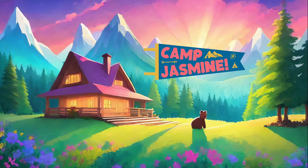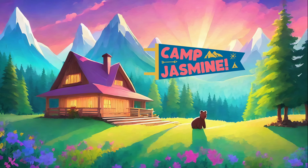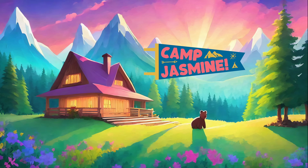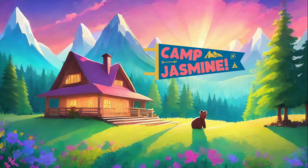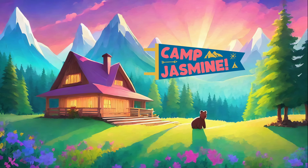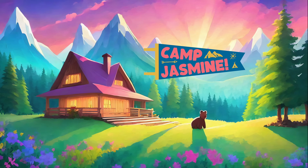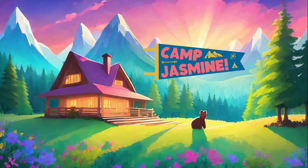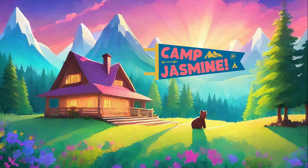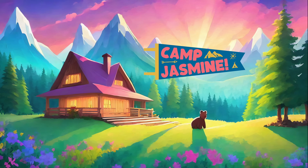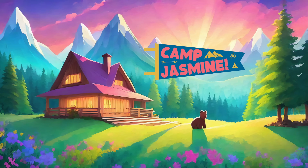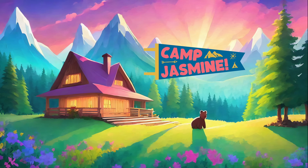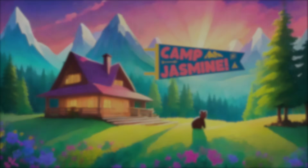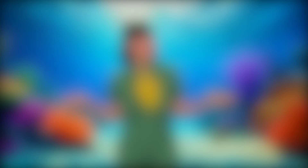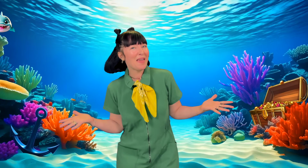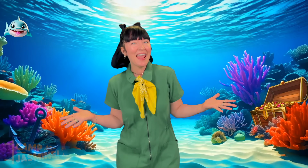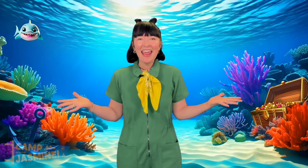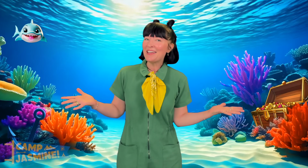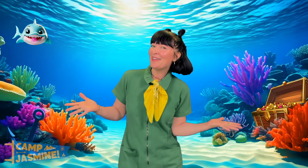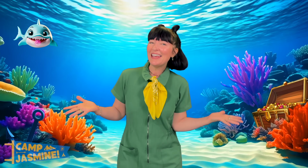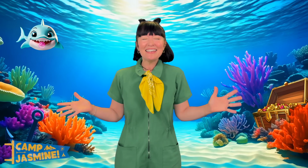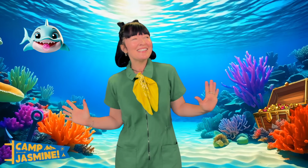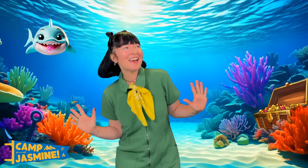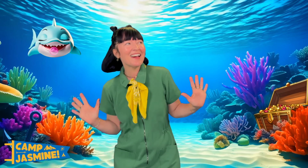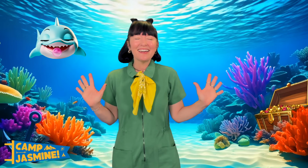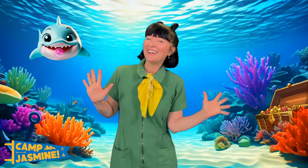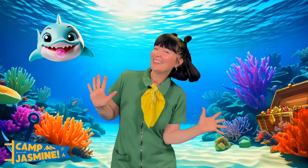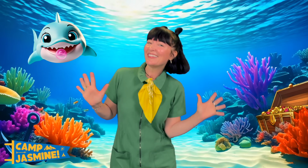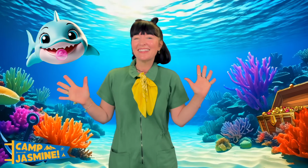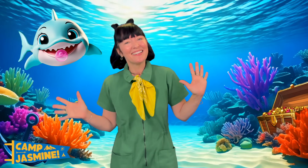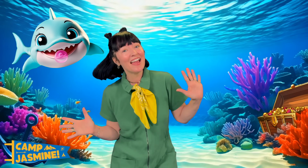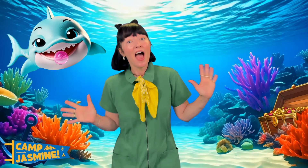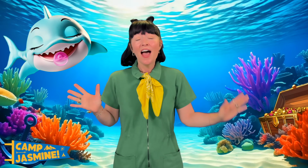Camp Jasmine! Baby Shark doo doo, doo doo, doo doo